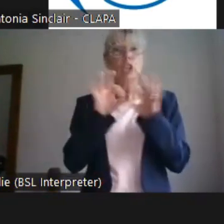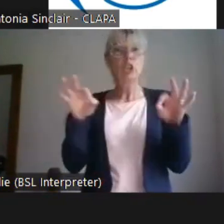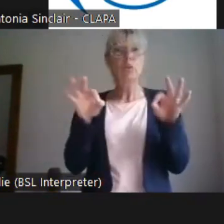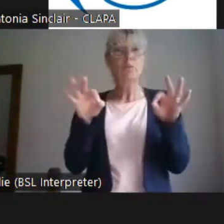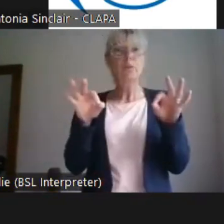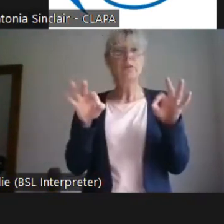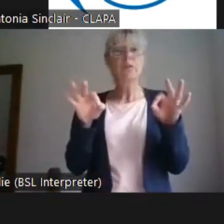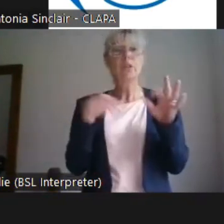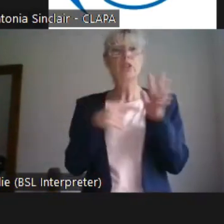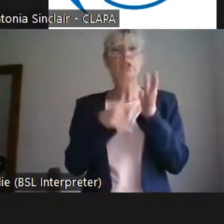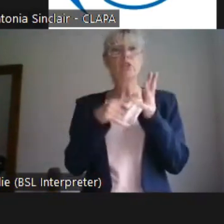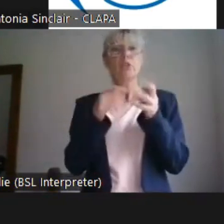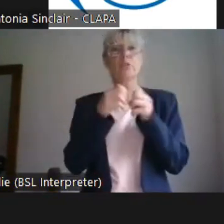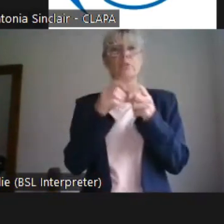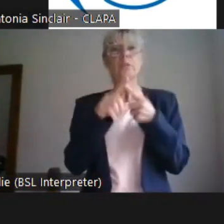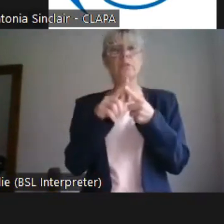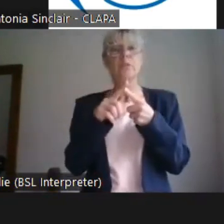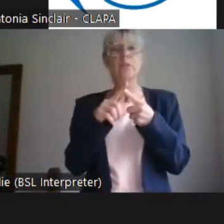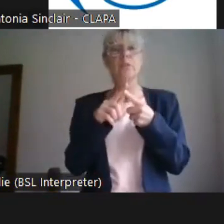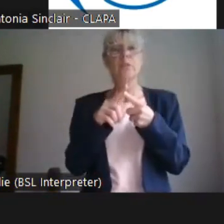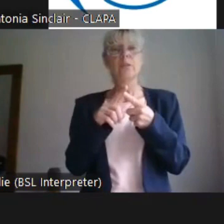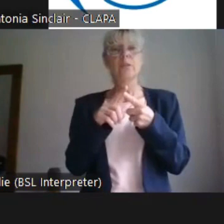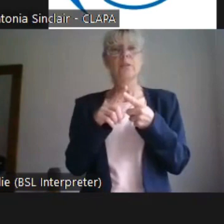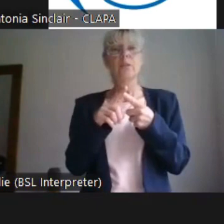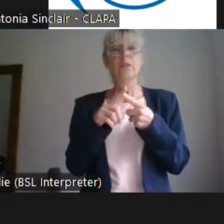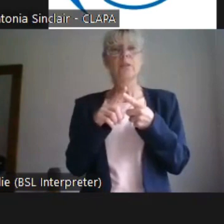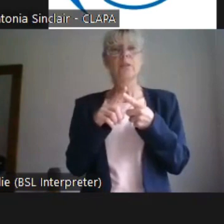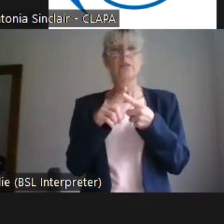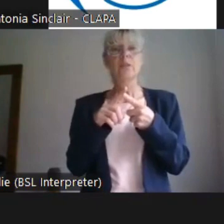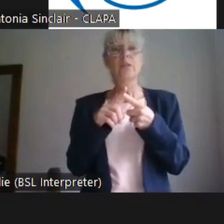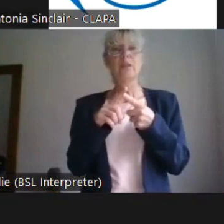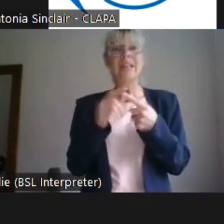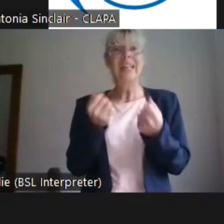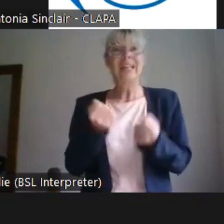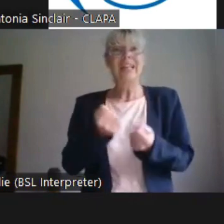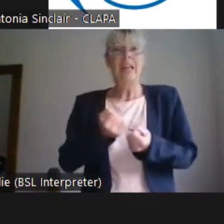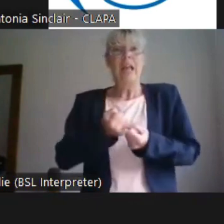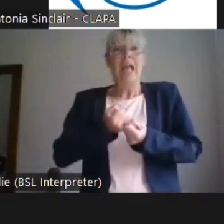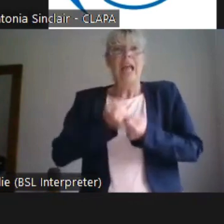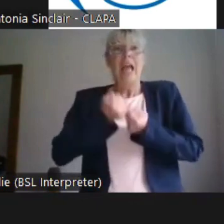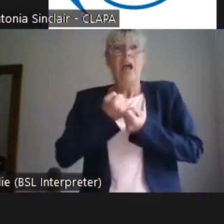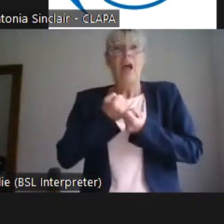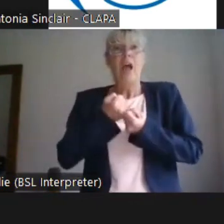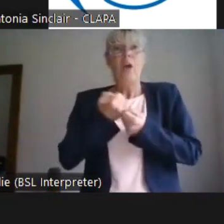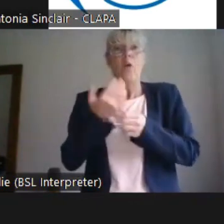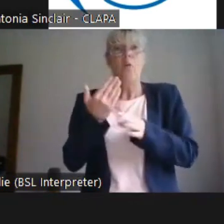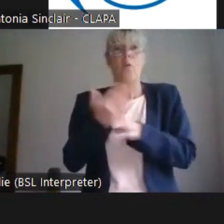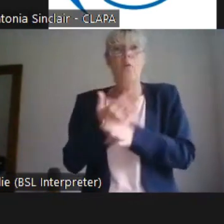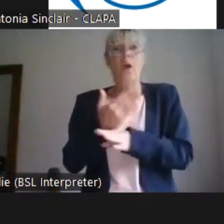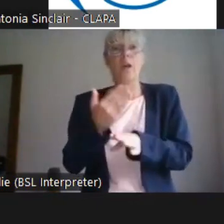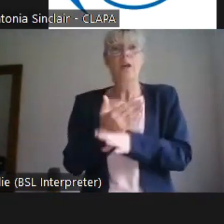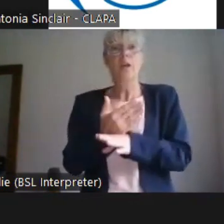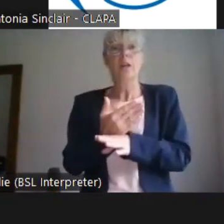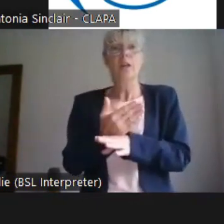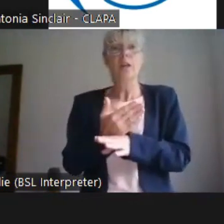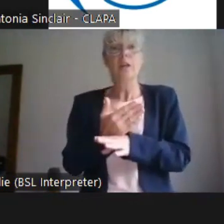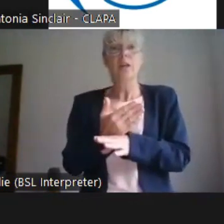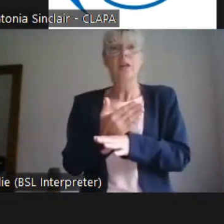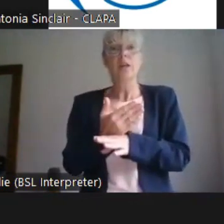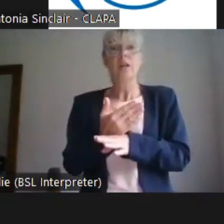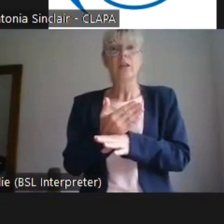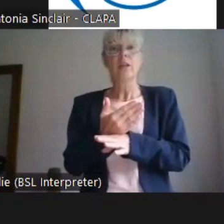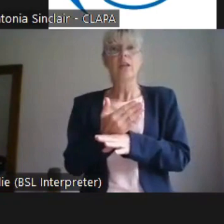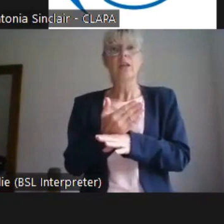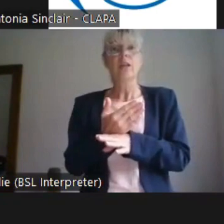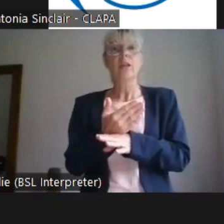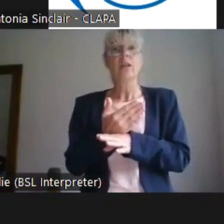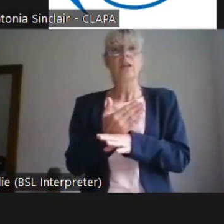at least in in our current practice it's not commonly used as much as say a few years back